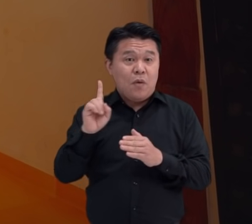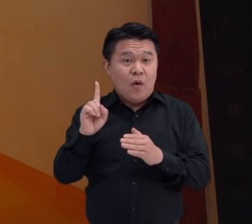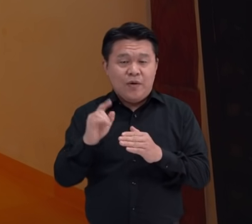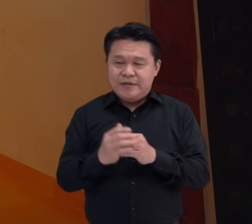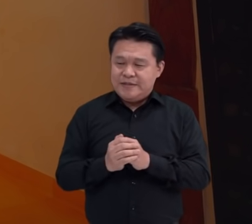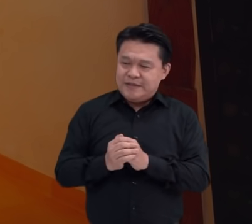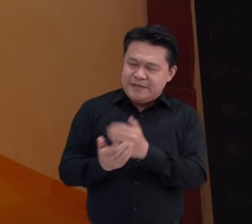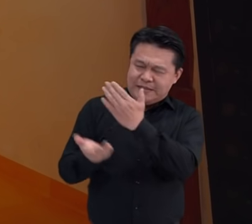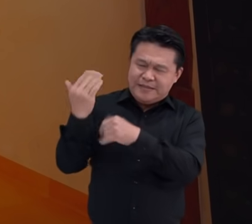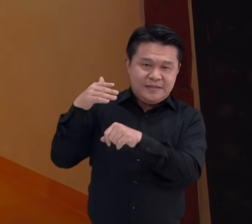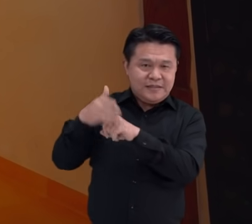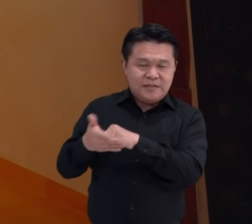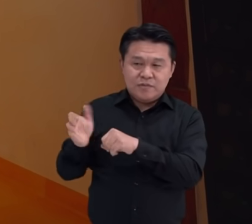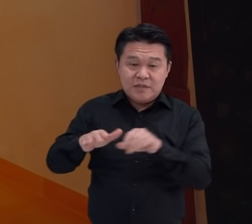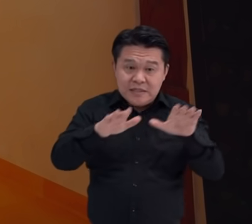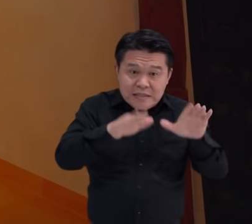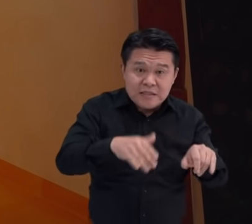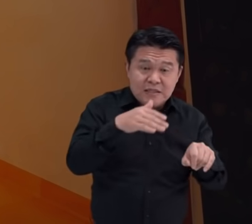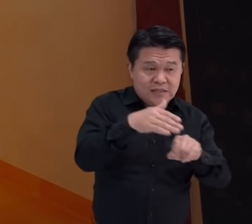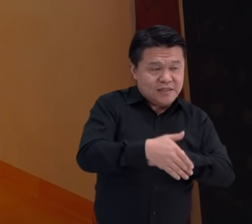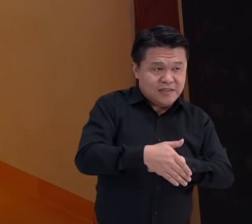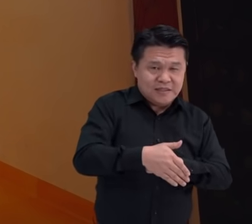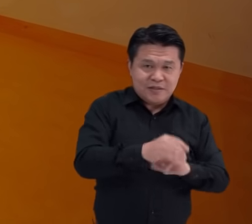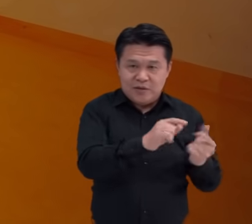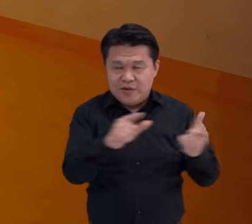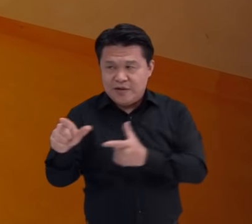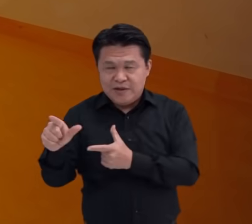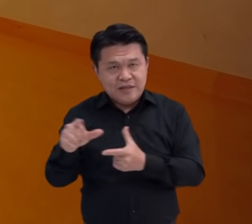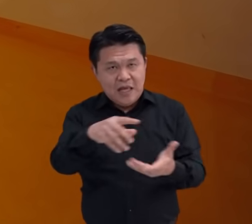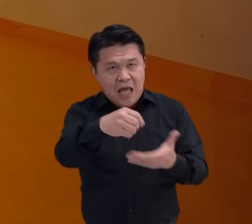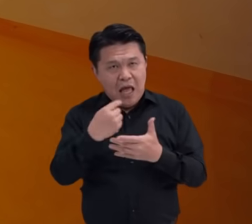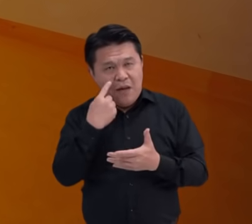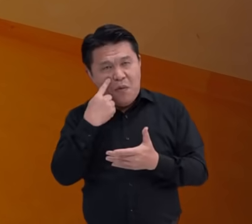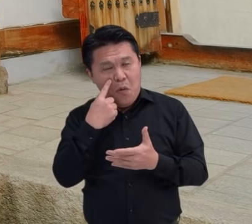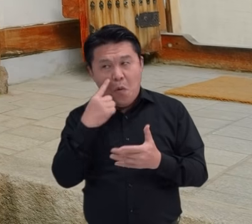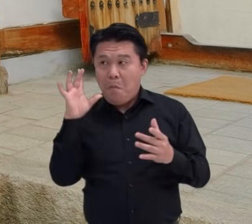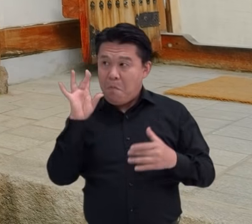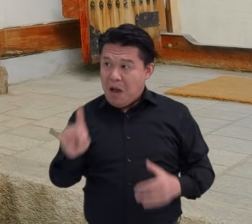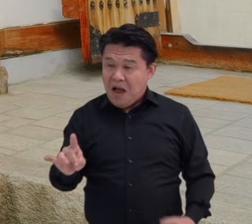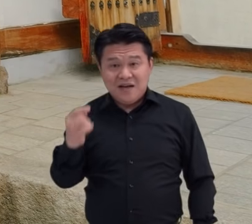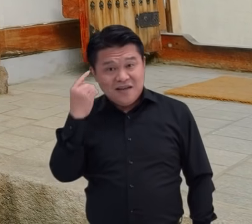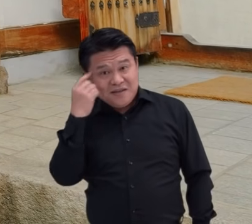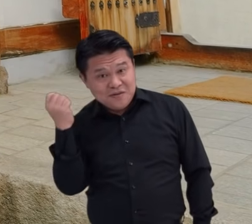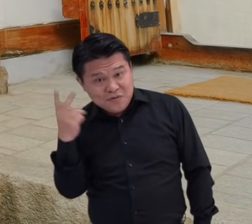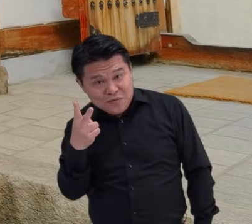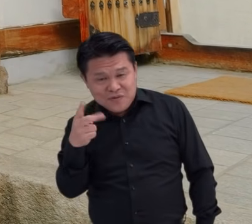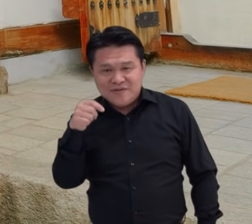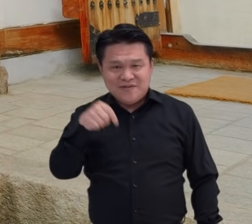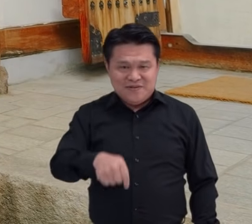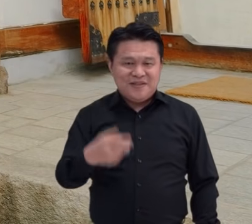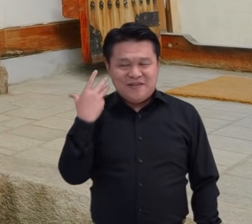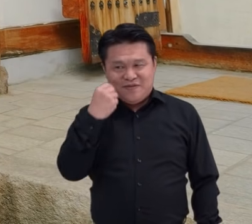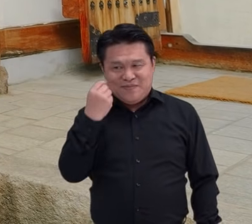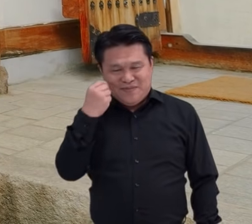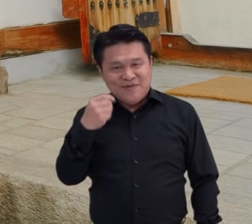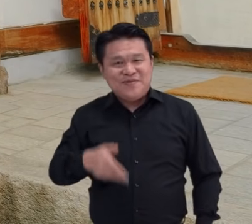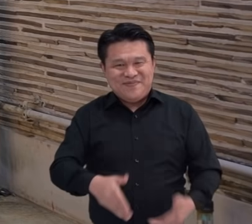but they can also accommodate a modern interior design, which is why I decided to open an accommodation in a hanok.